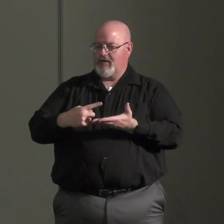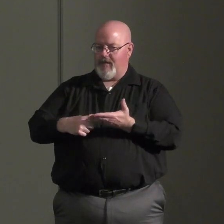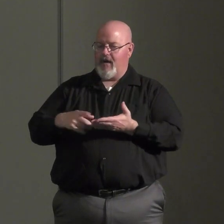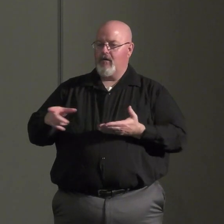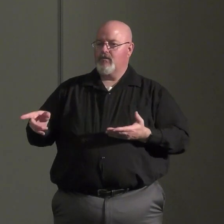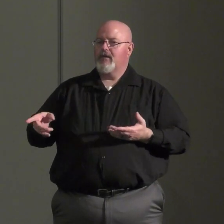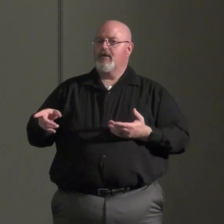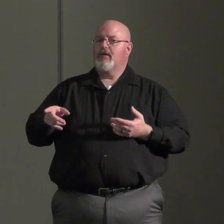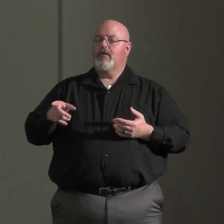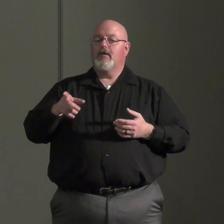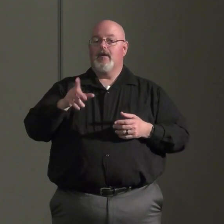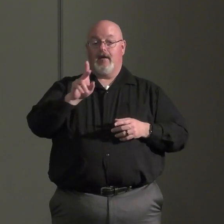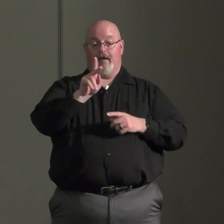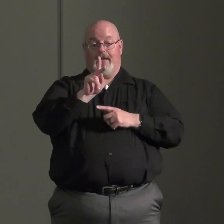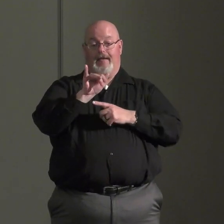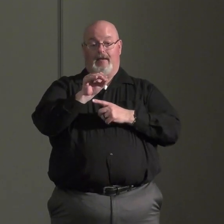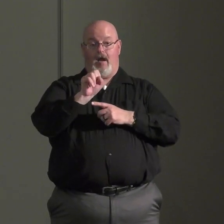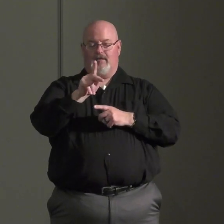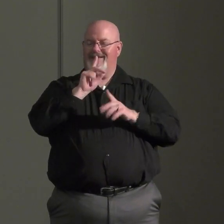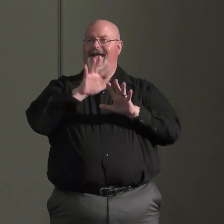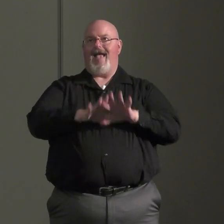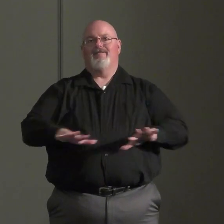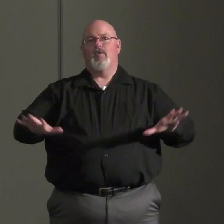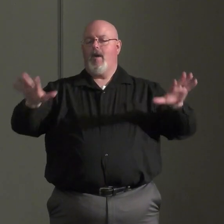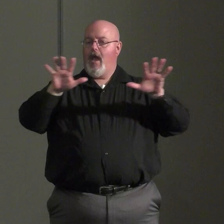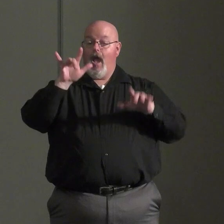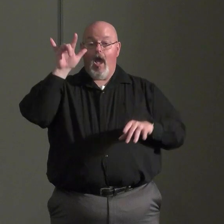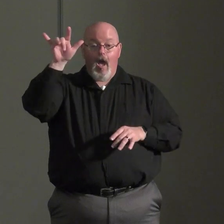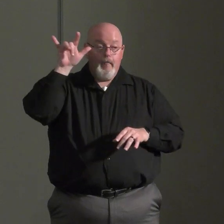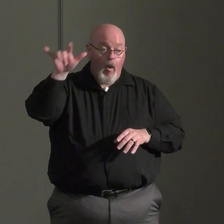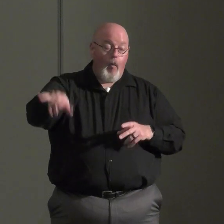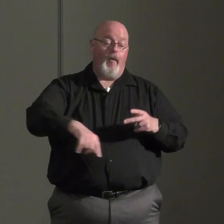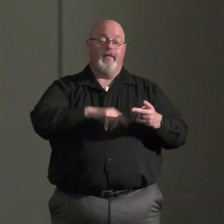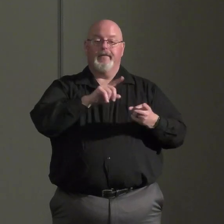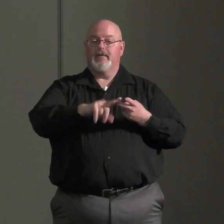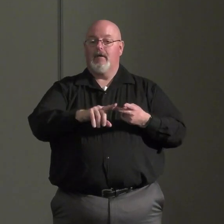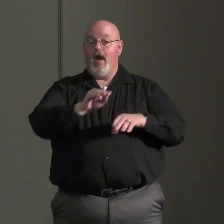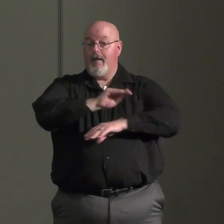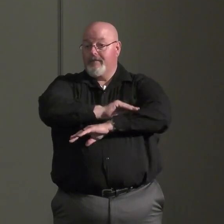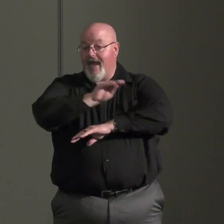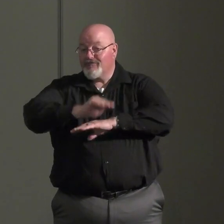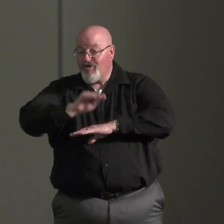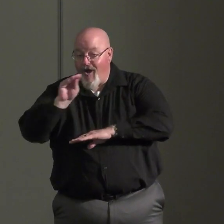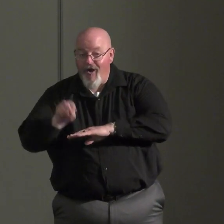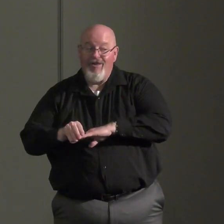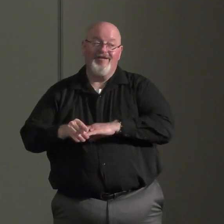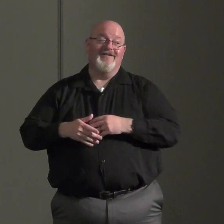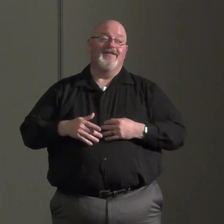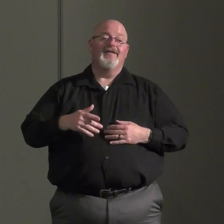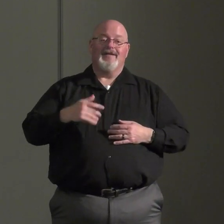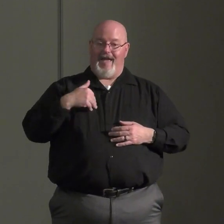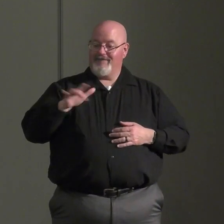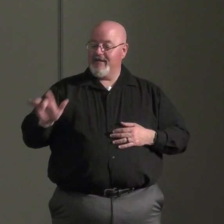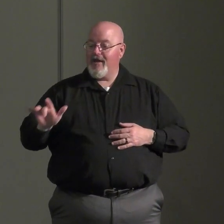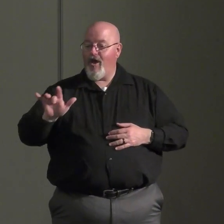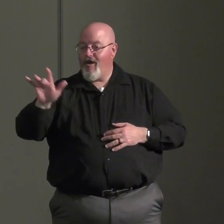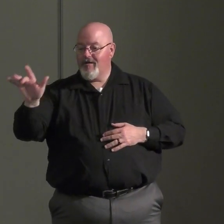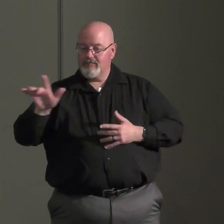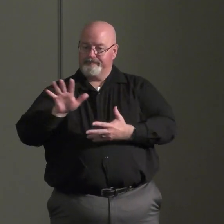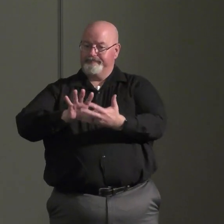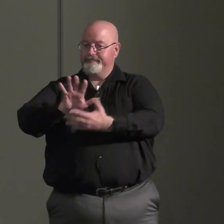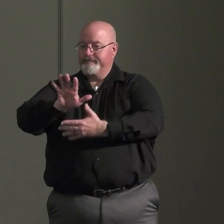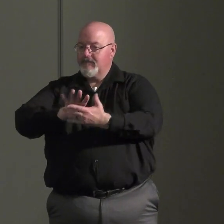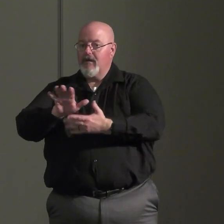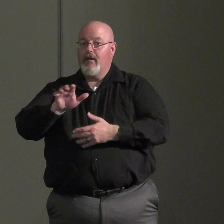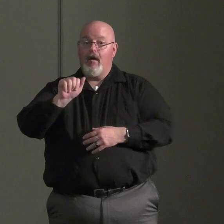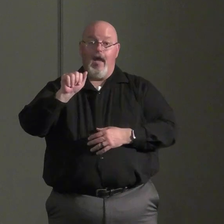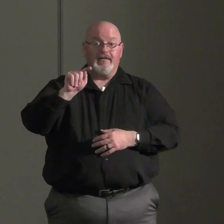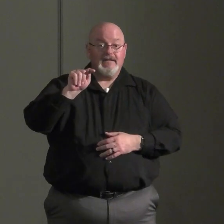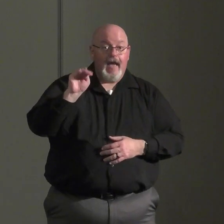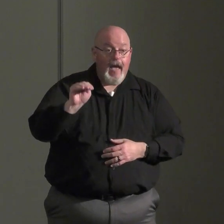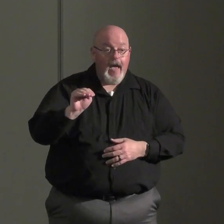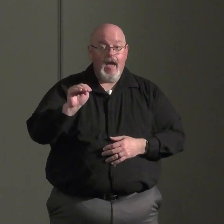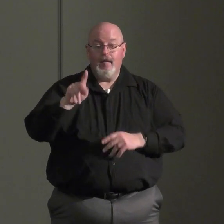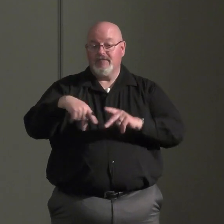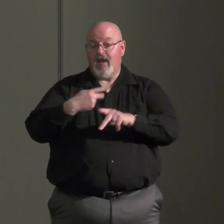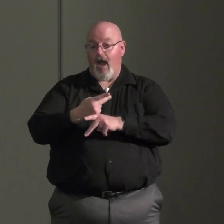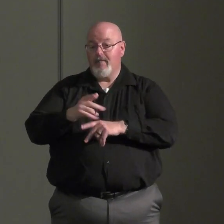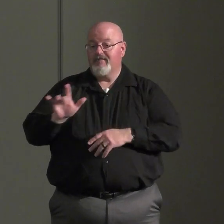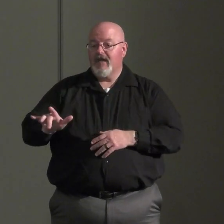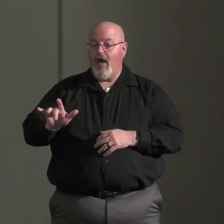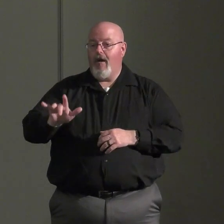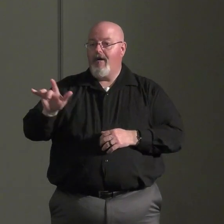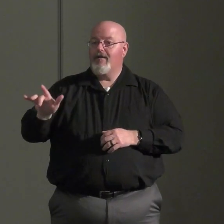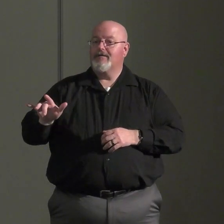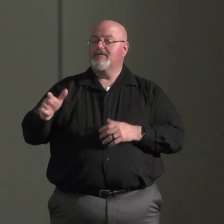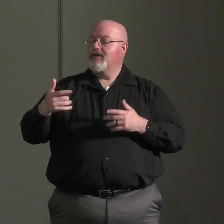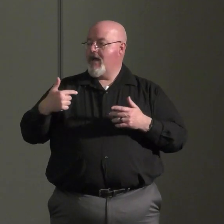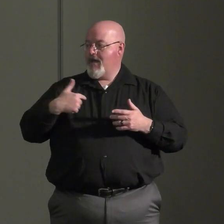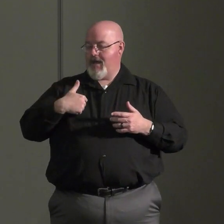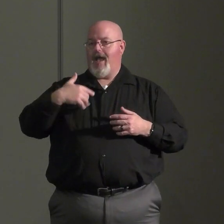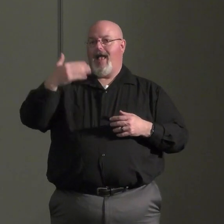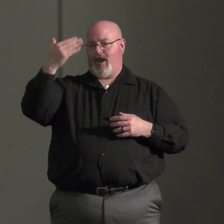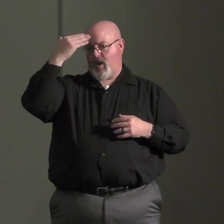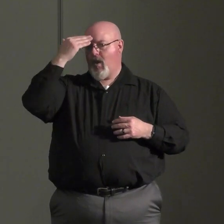So the Kiosk are everywhere the airport and McDonald's in ATM type. I know how they are